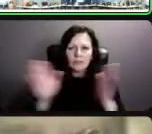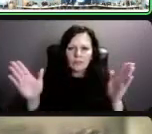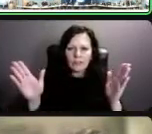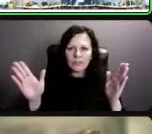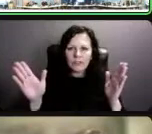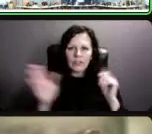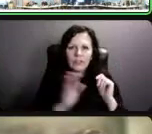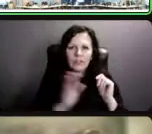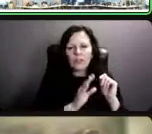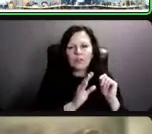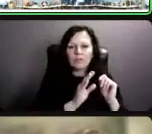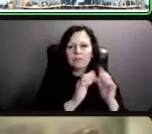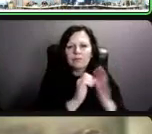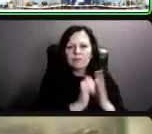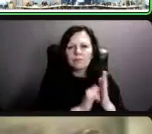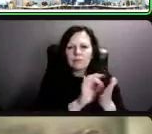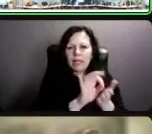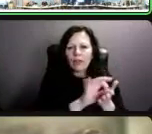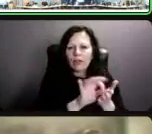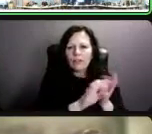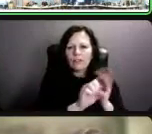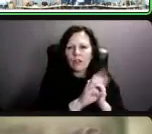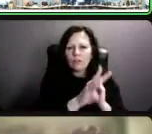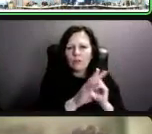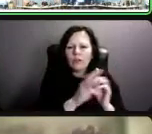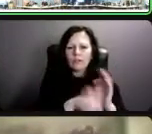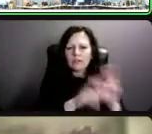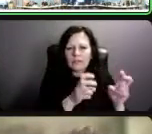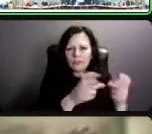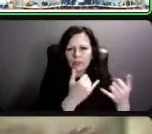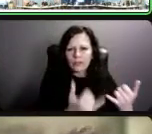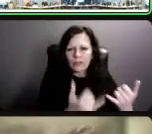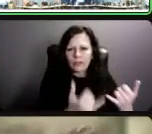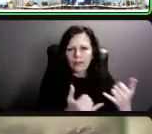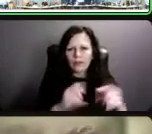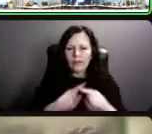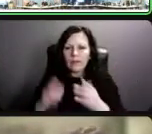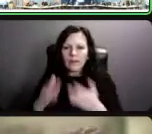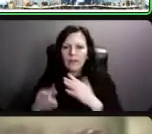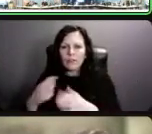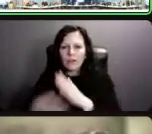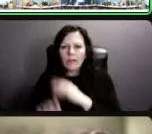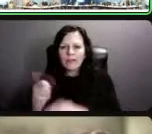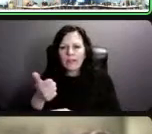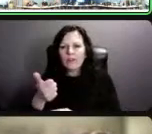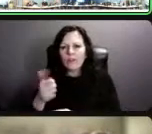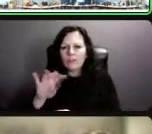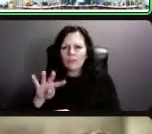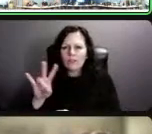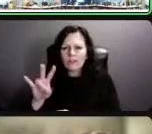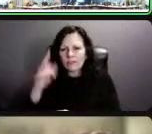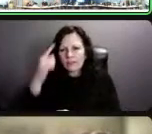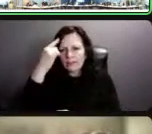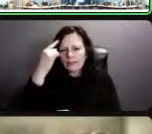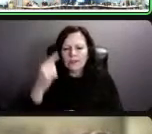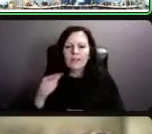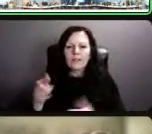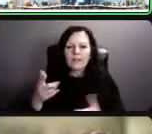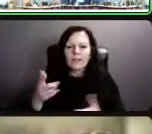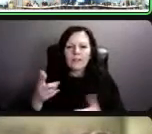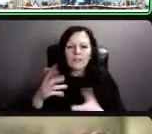I MEAN IN THE GENERAL